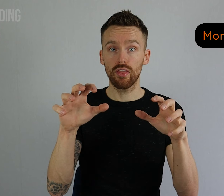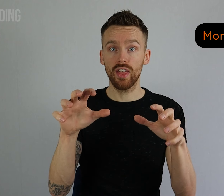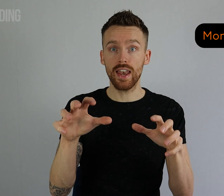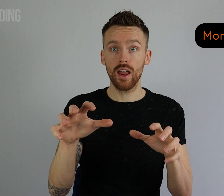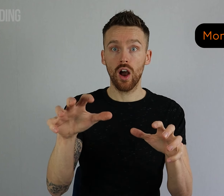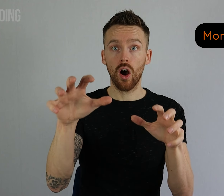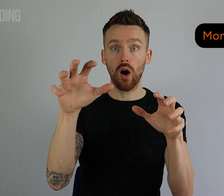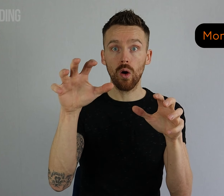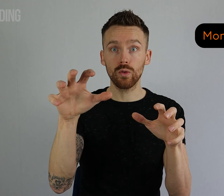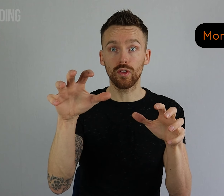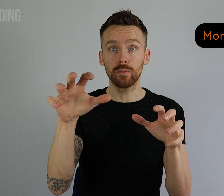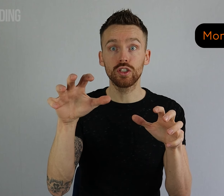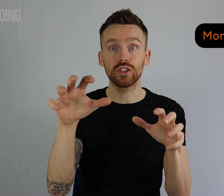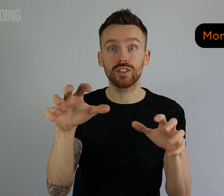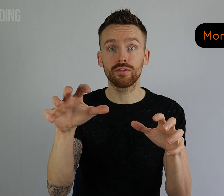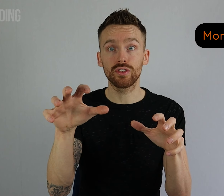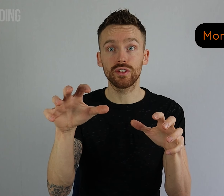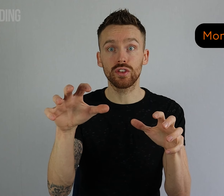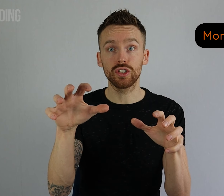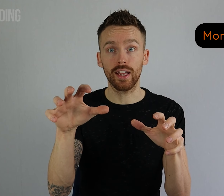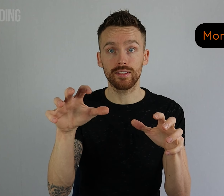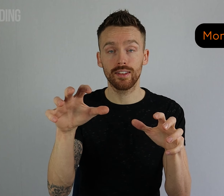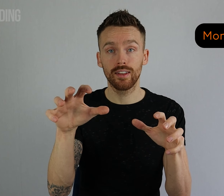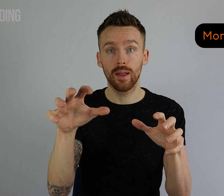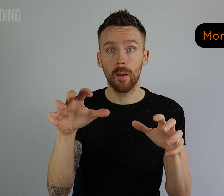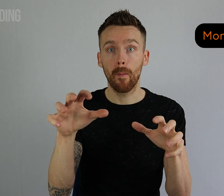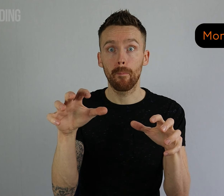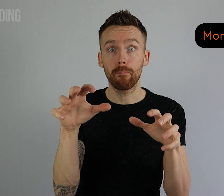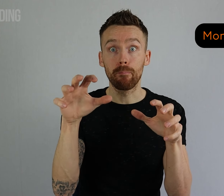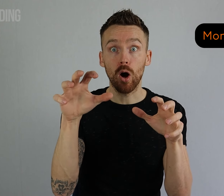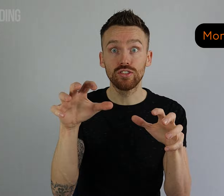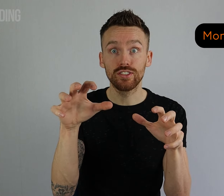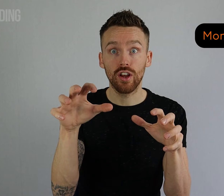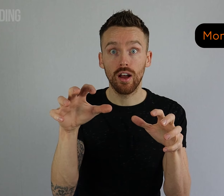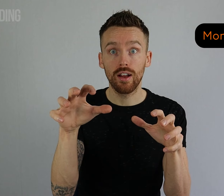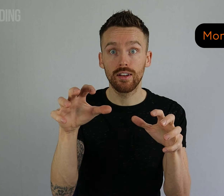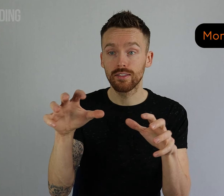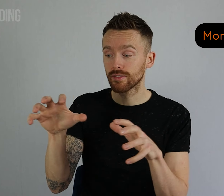Then hold them just in front of your chest. Monster.